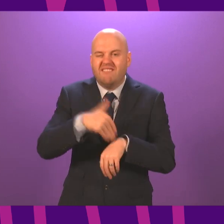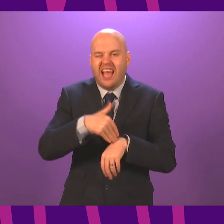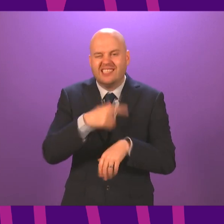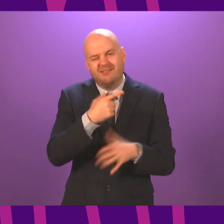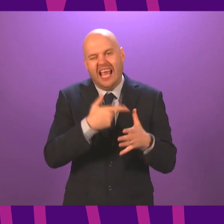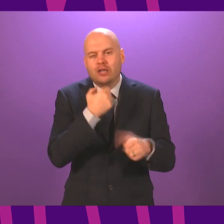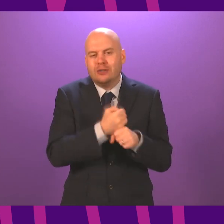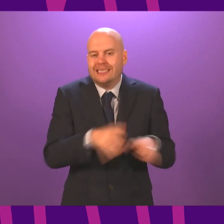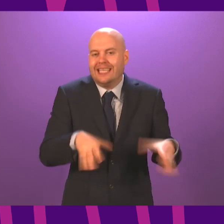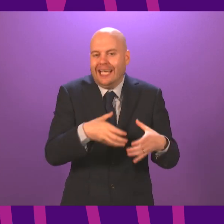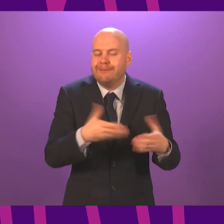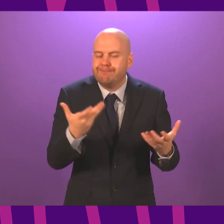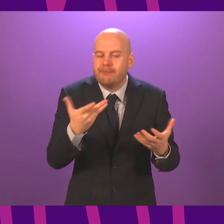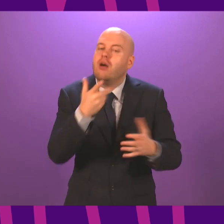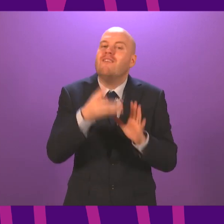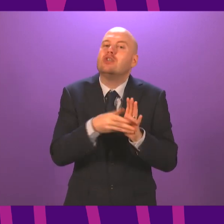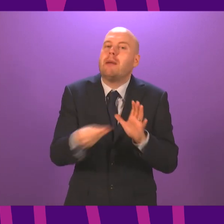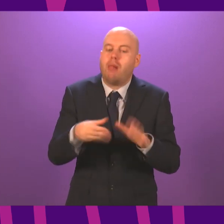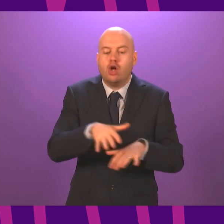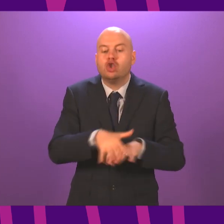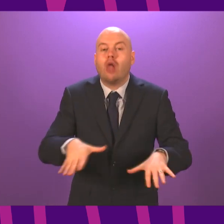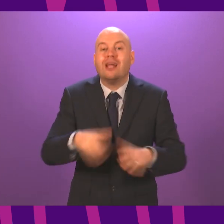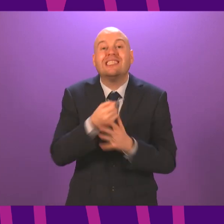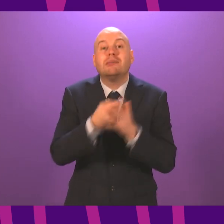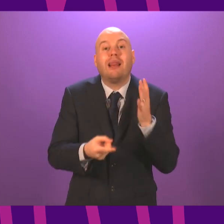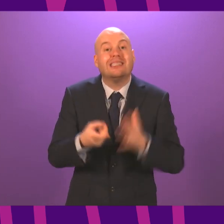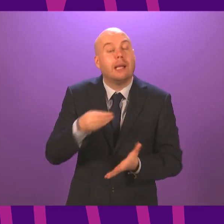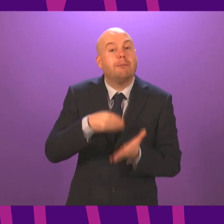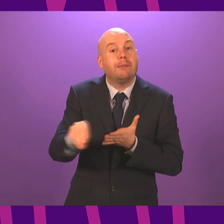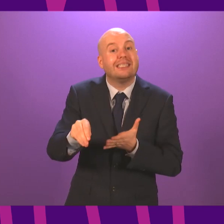The first clients for the child disability payment were due to be interviewed on what